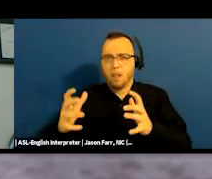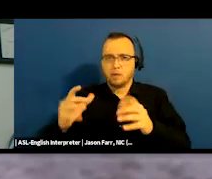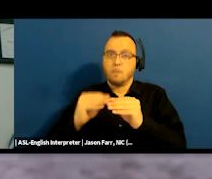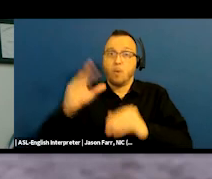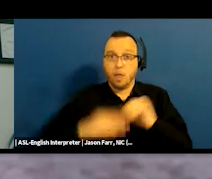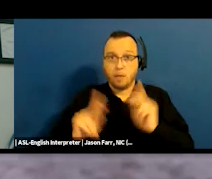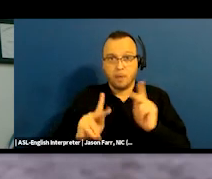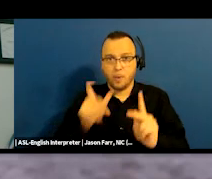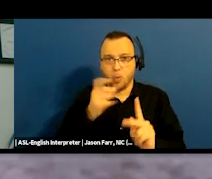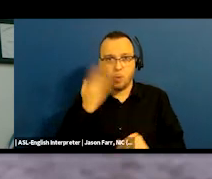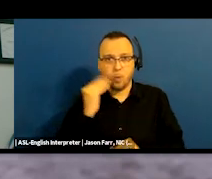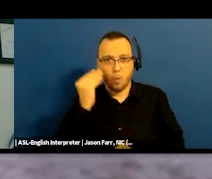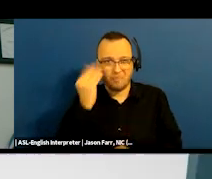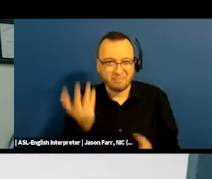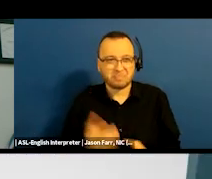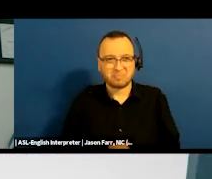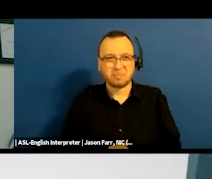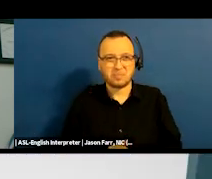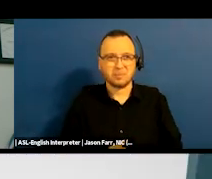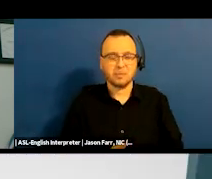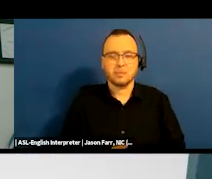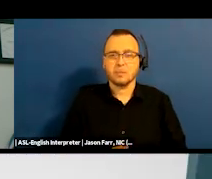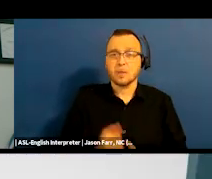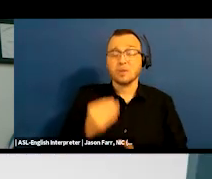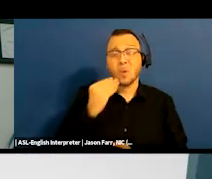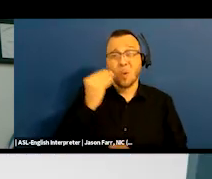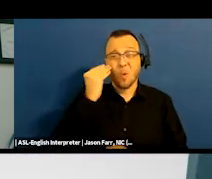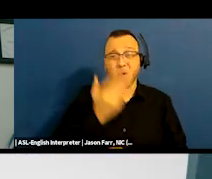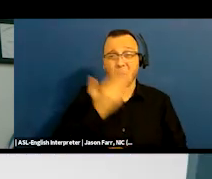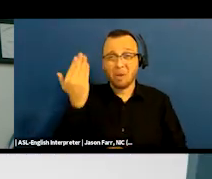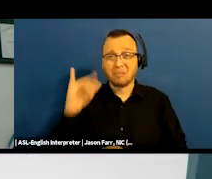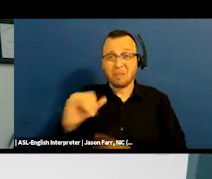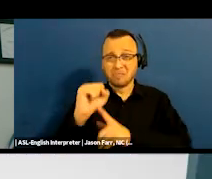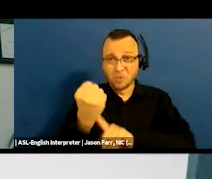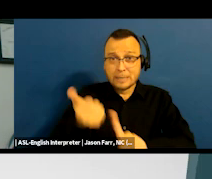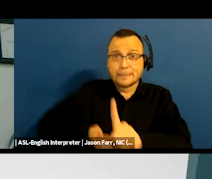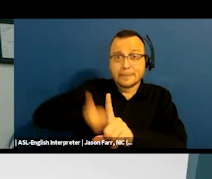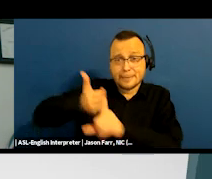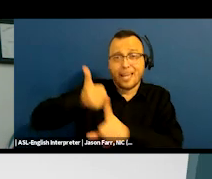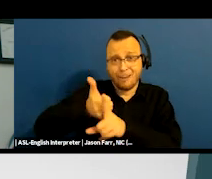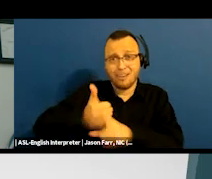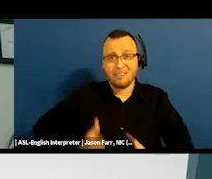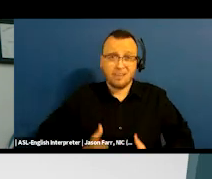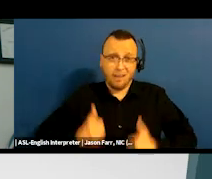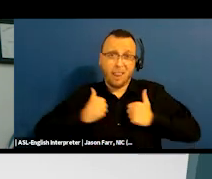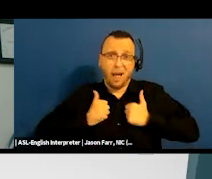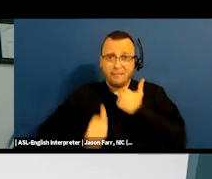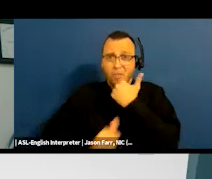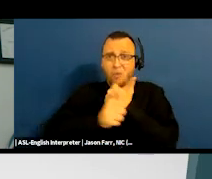We have to basically continue to encourage vaccinations, especially among the most vulnerable. The most vulnerable, of course (chuckles),